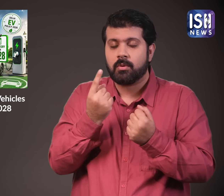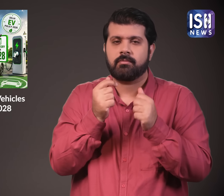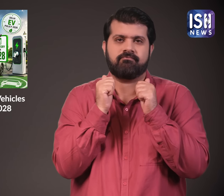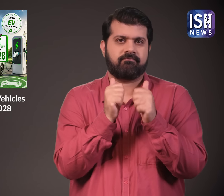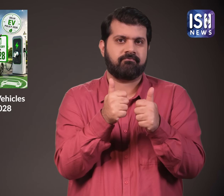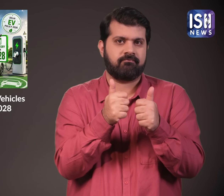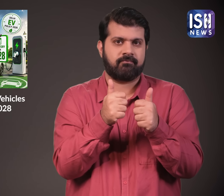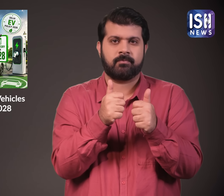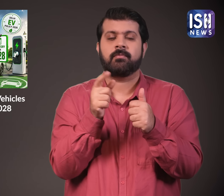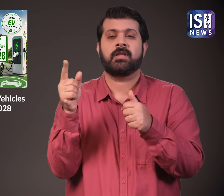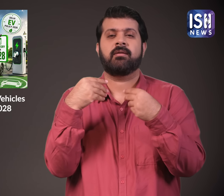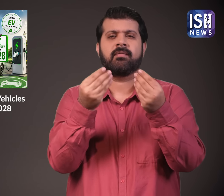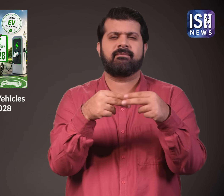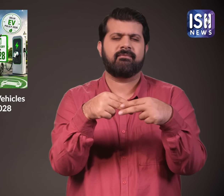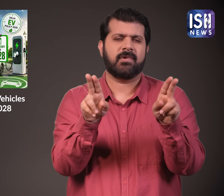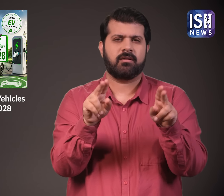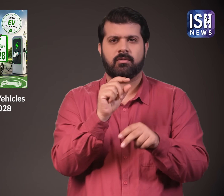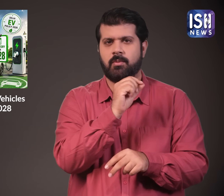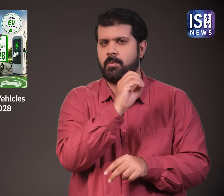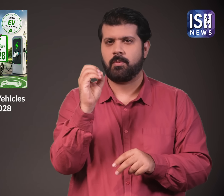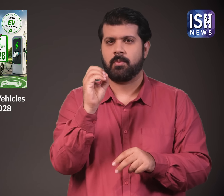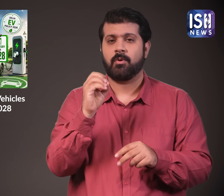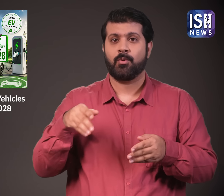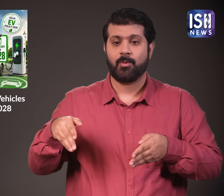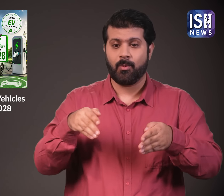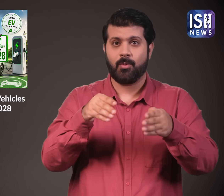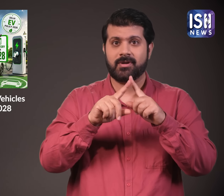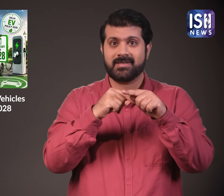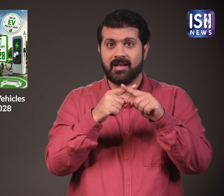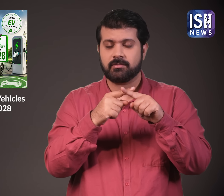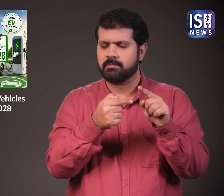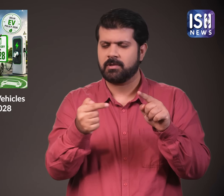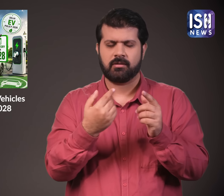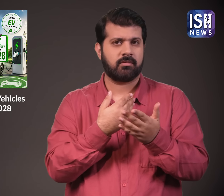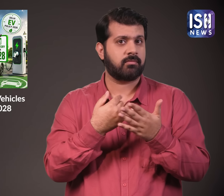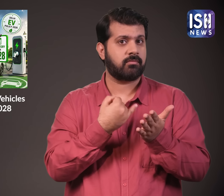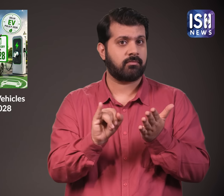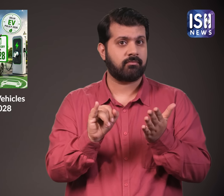then you will get 100% exemption from road tax.